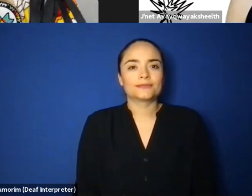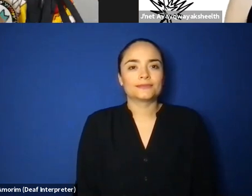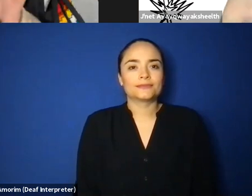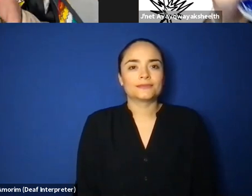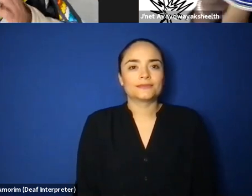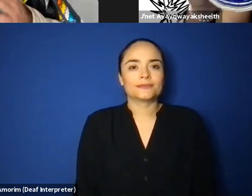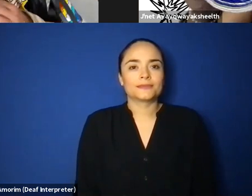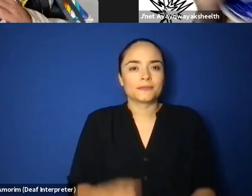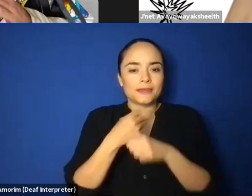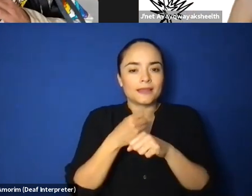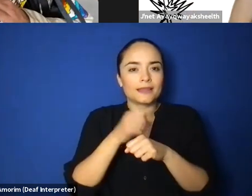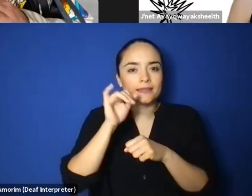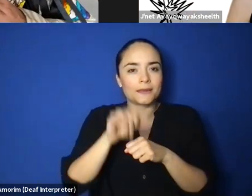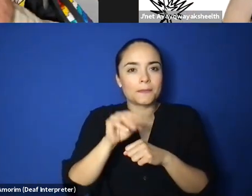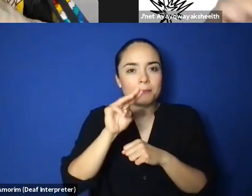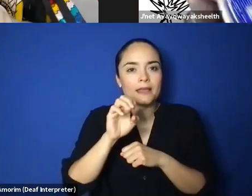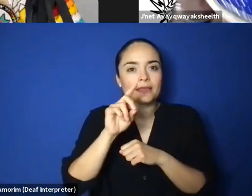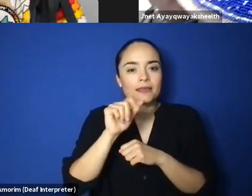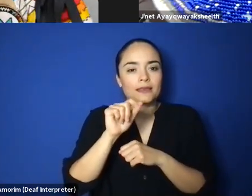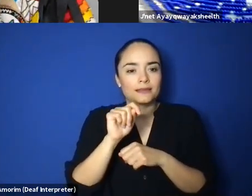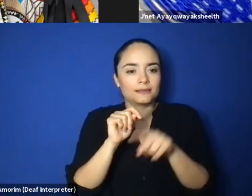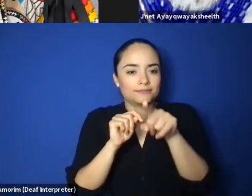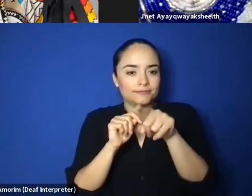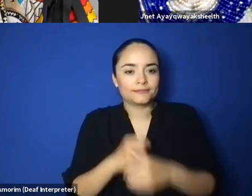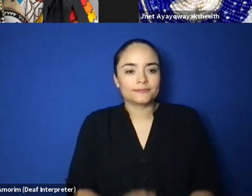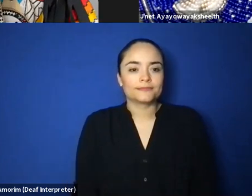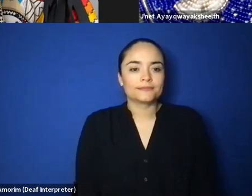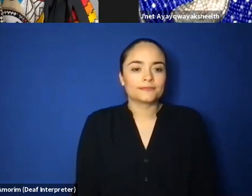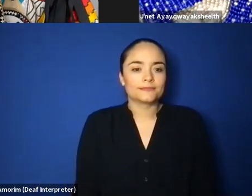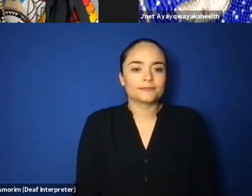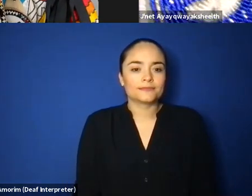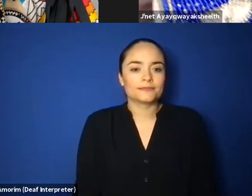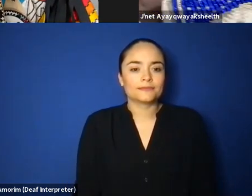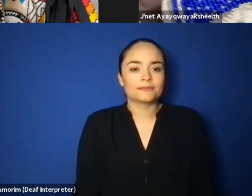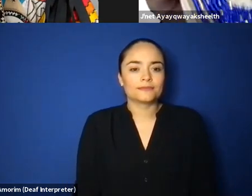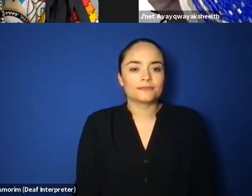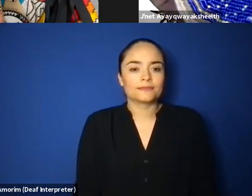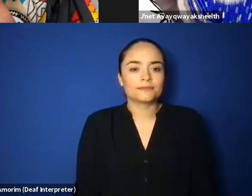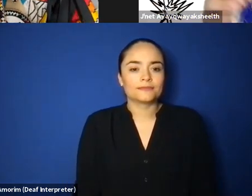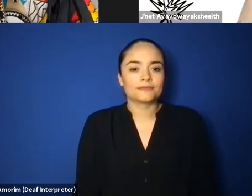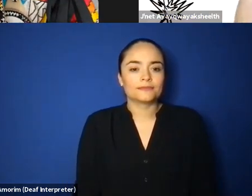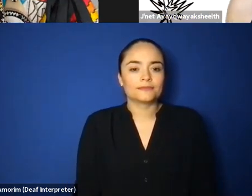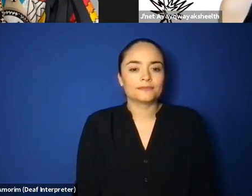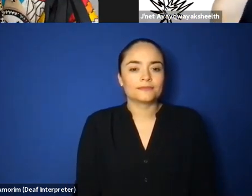and then I could just wear it, or I could keep it, frame it, or I might trade it with someone.